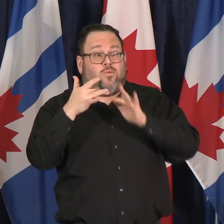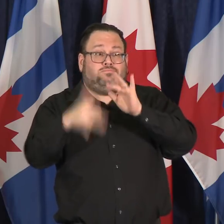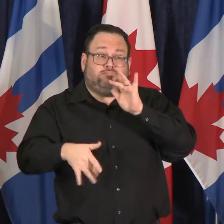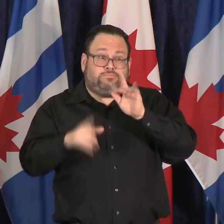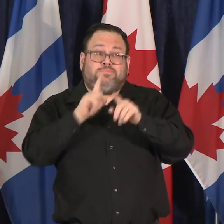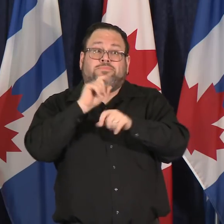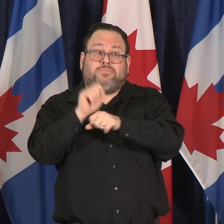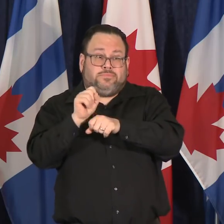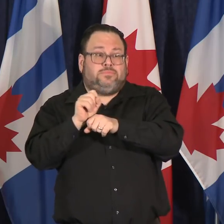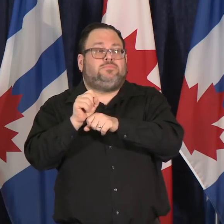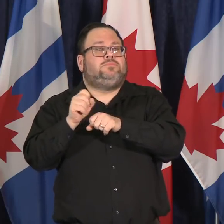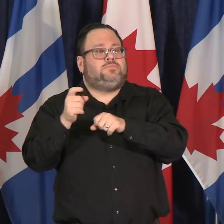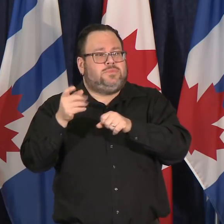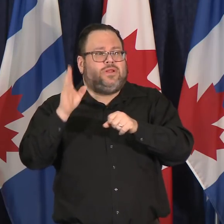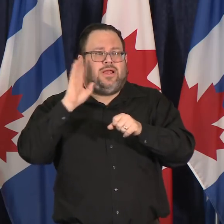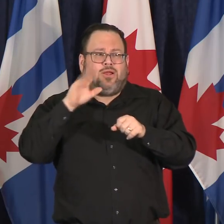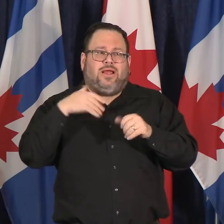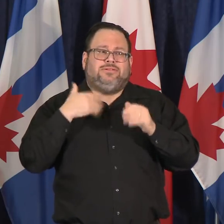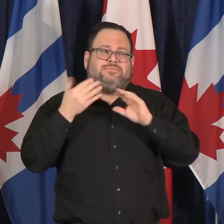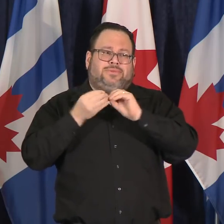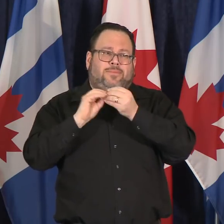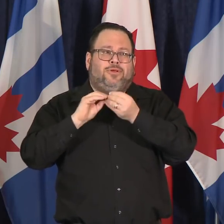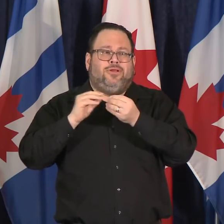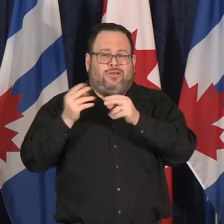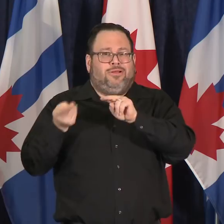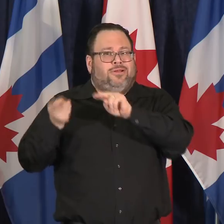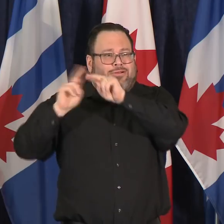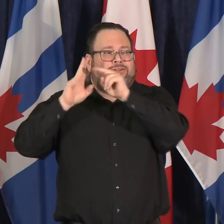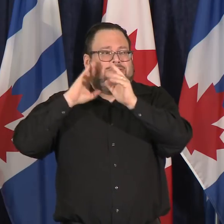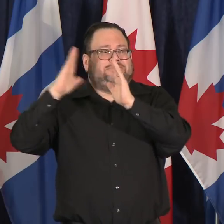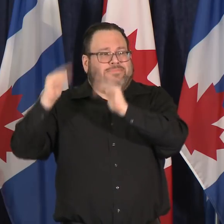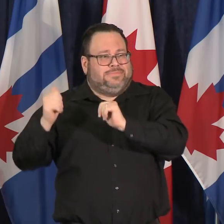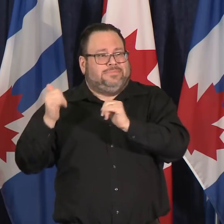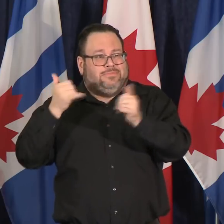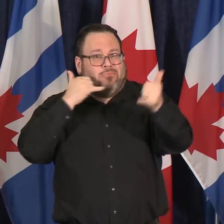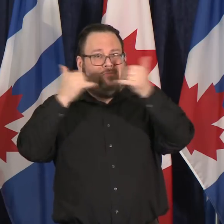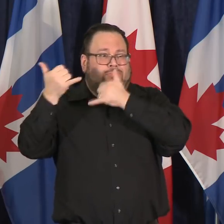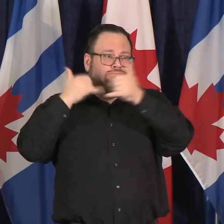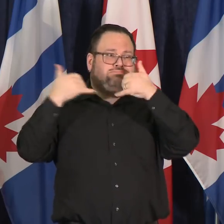but I should let you know that we are constantly training staff we've expanded